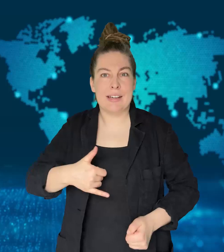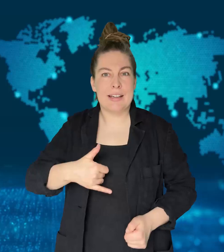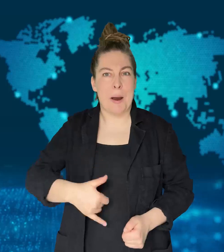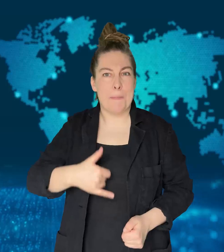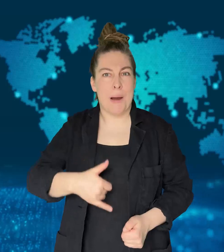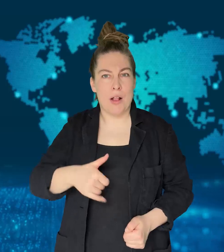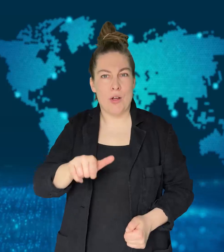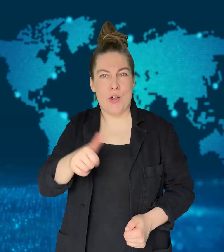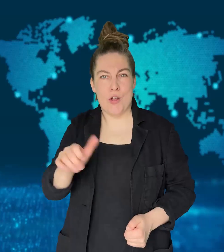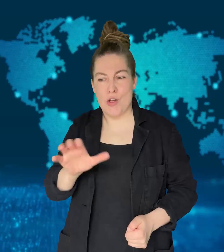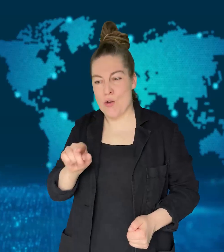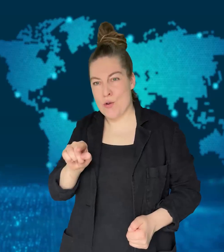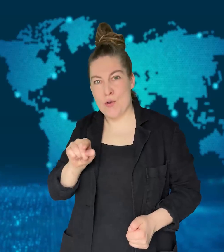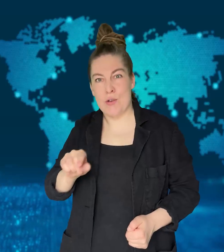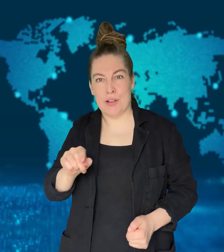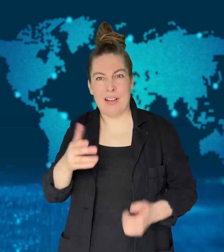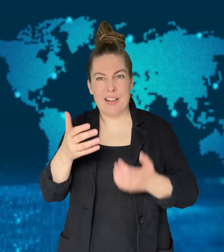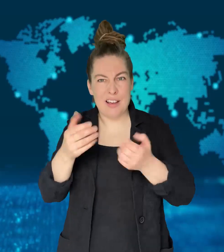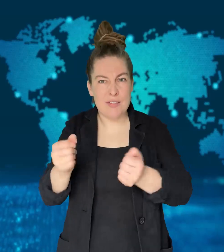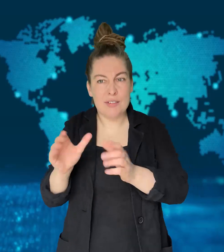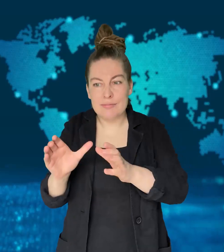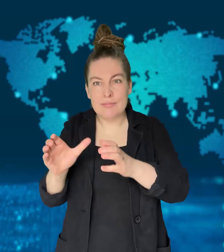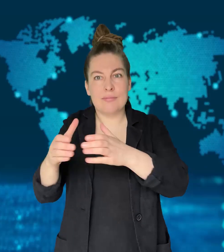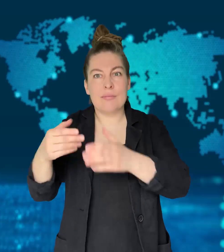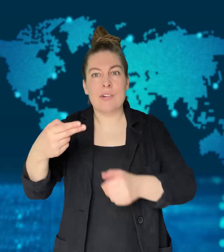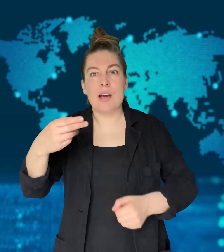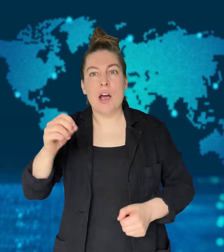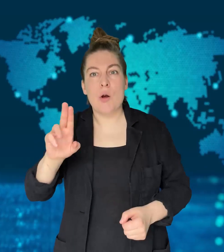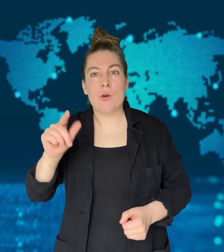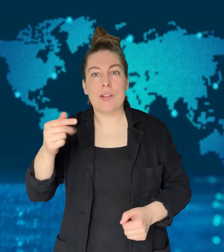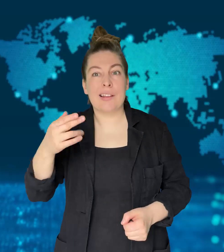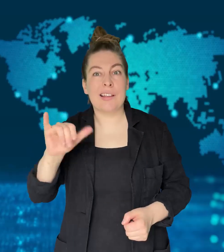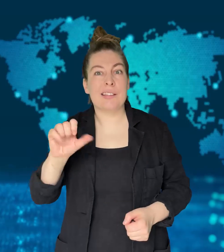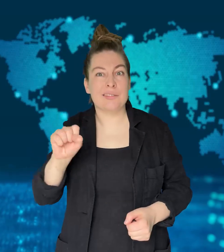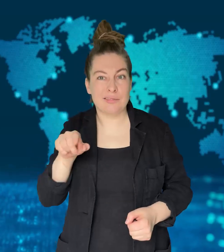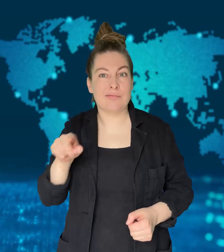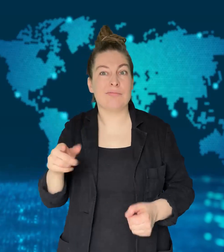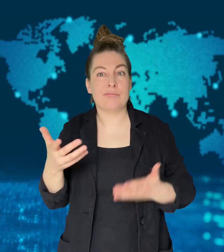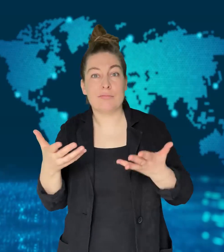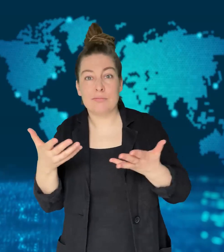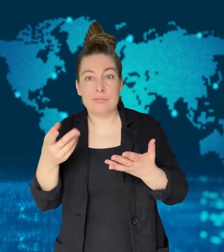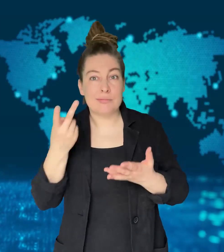The Houthis in Yemen have resumed their attacks.